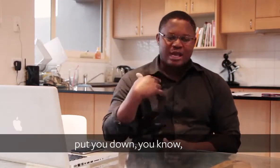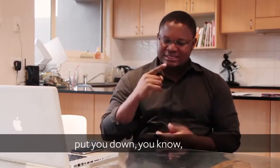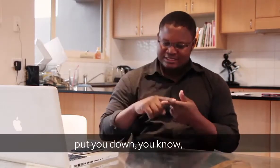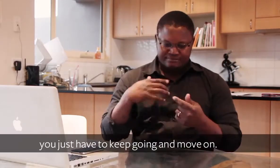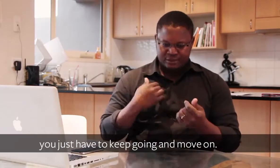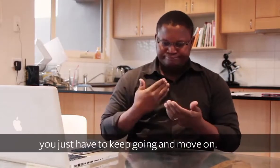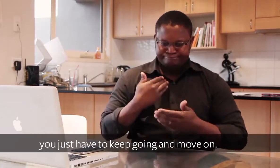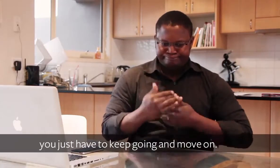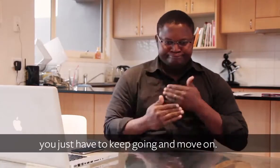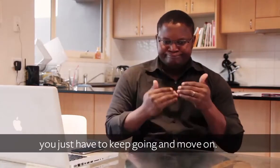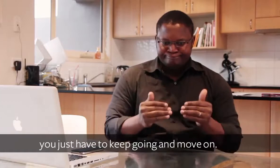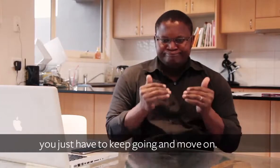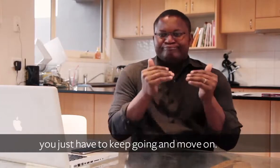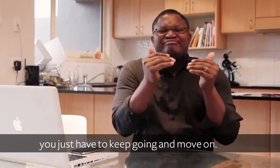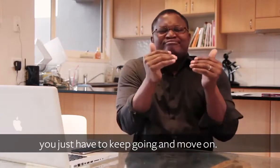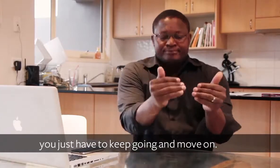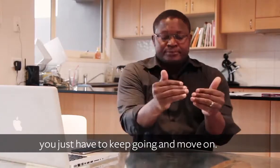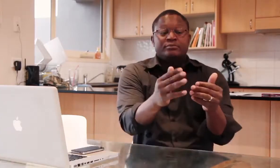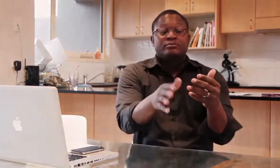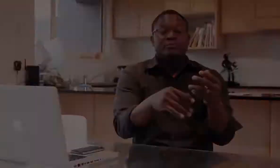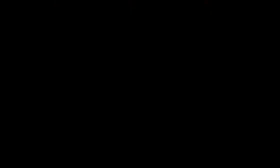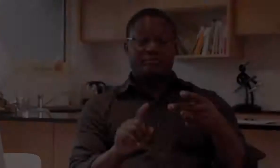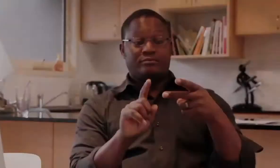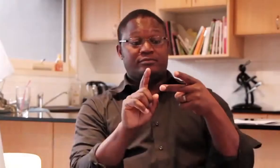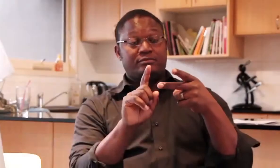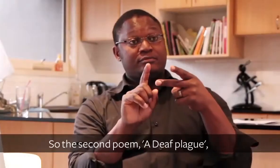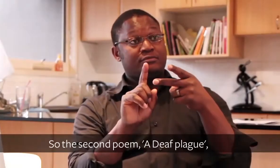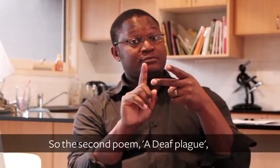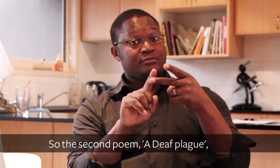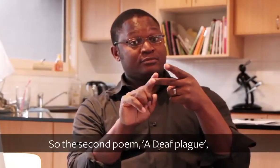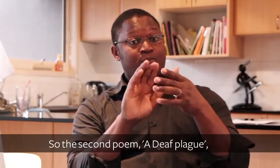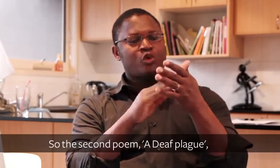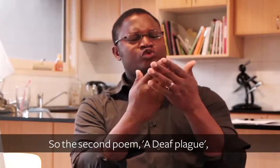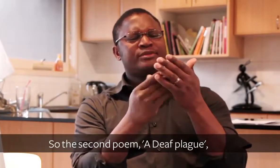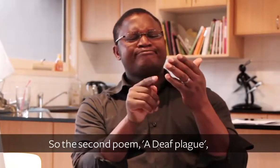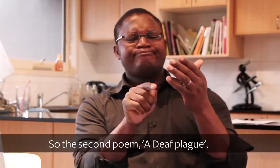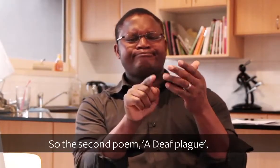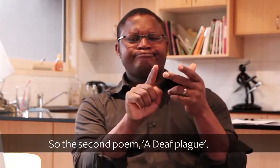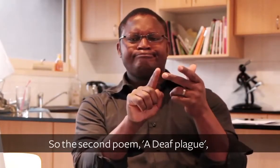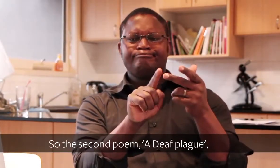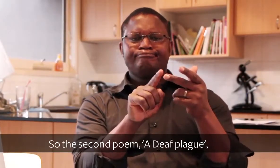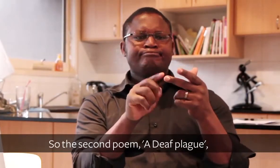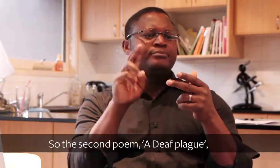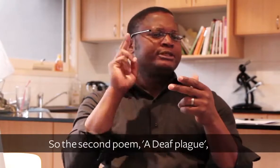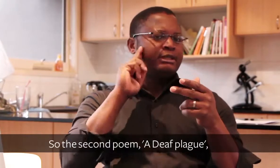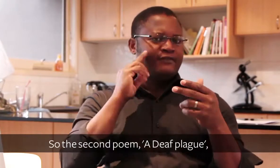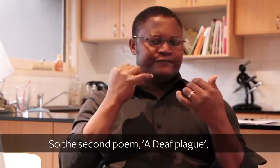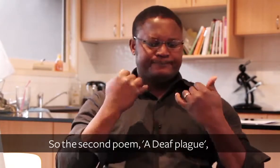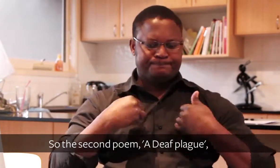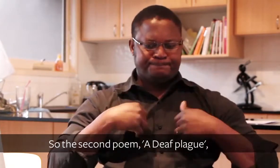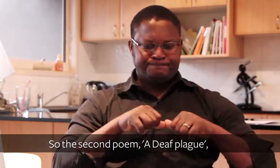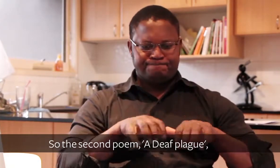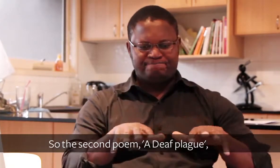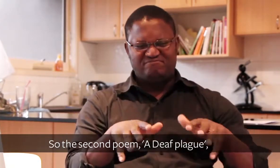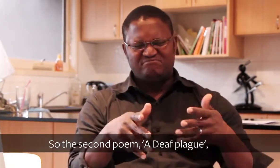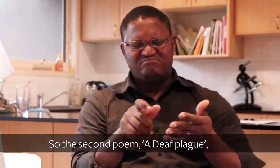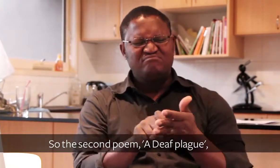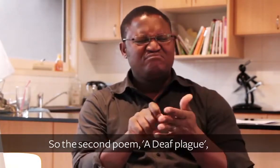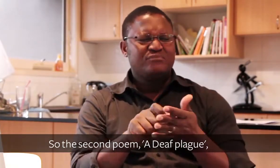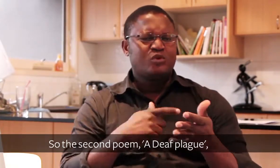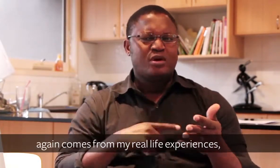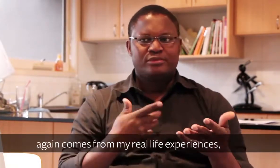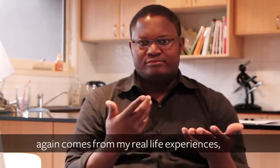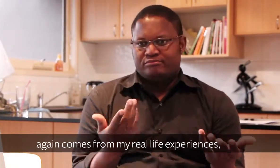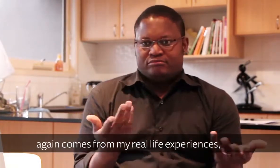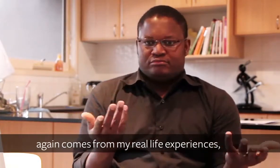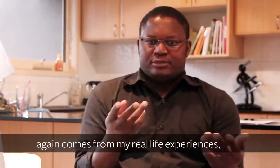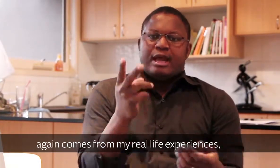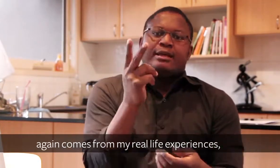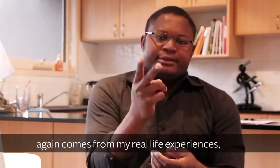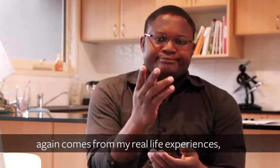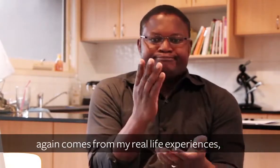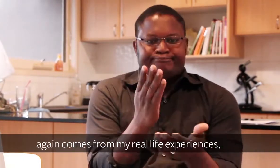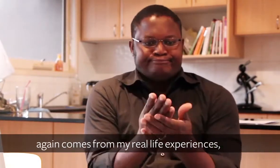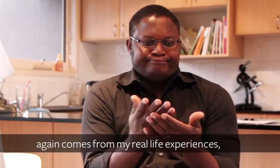have to keep going and move on. So the second poem, 'A Deaf Plague,' is again come